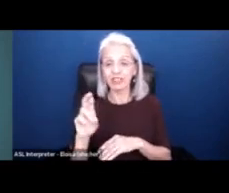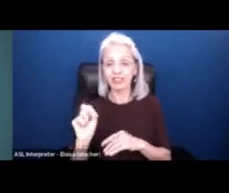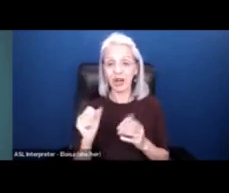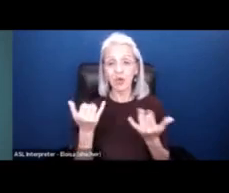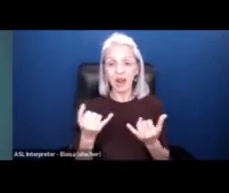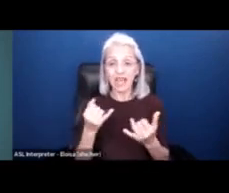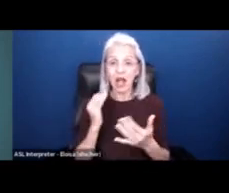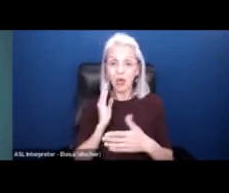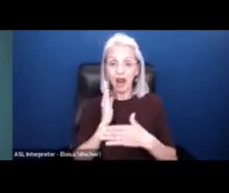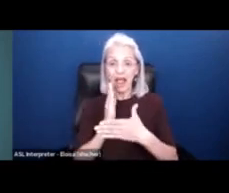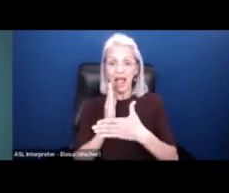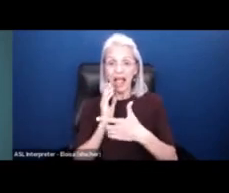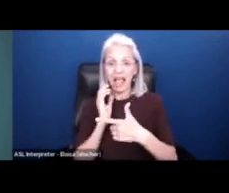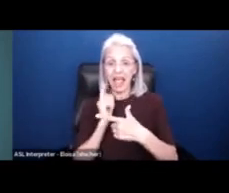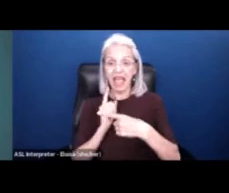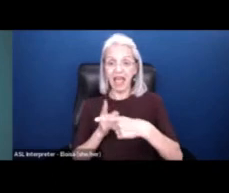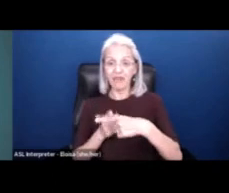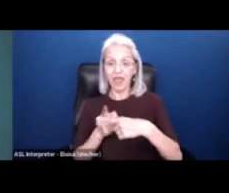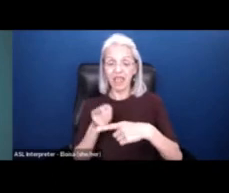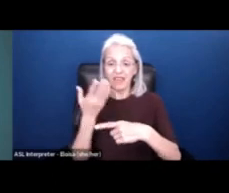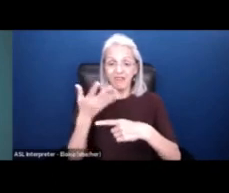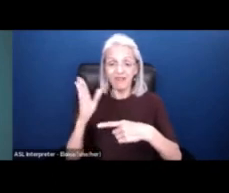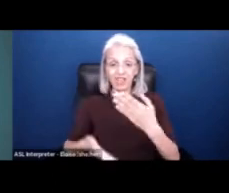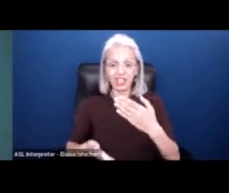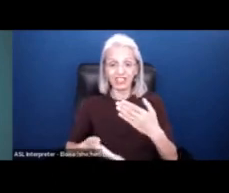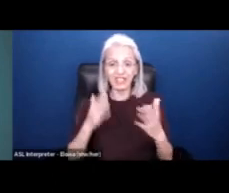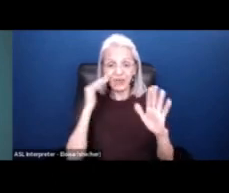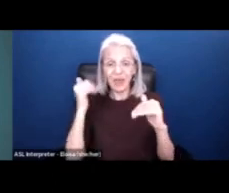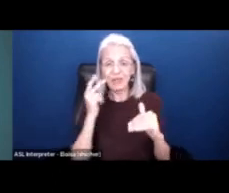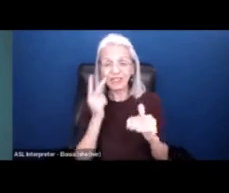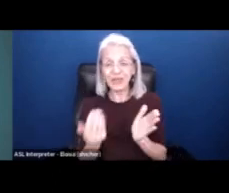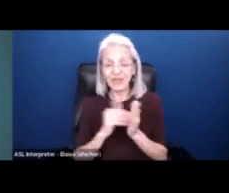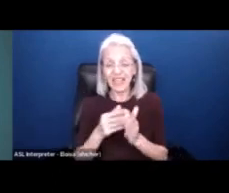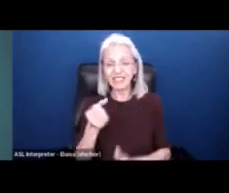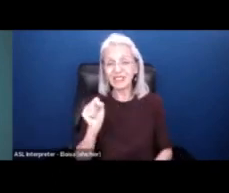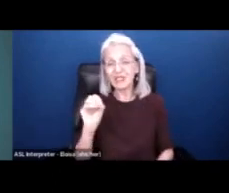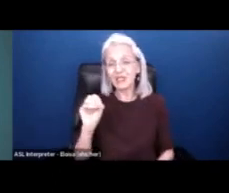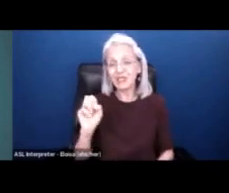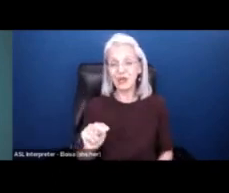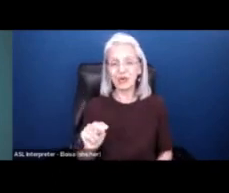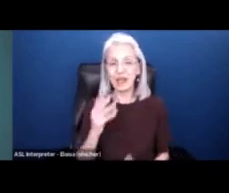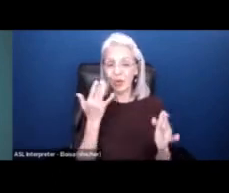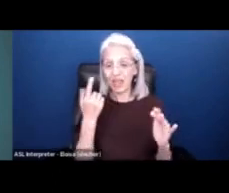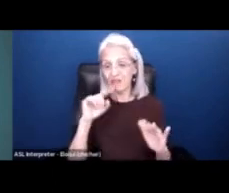Thank you. And we hope to see you all soon. Just waiting for this poll to get a few more people